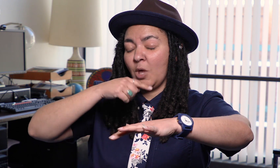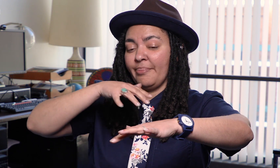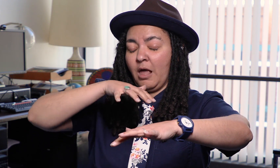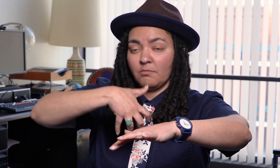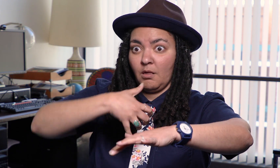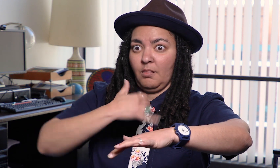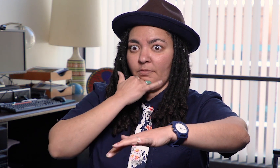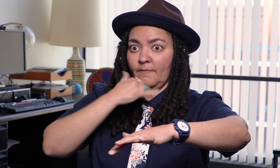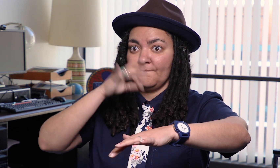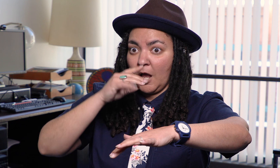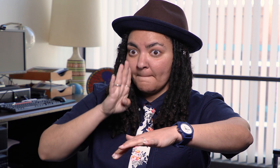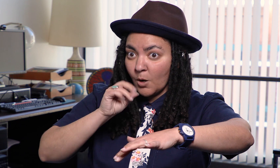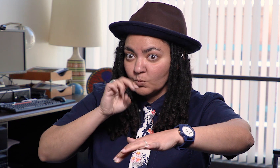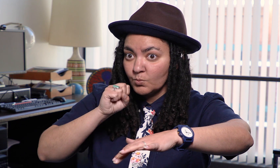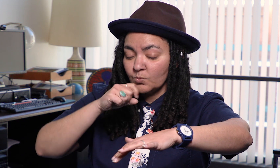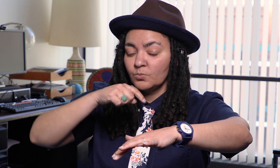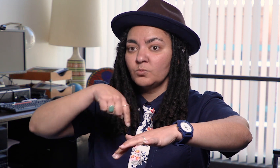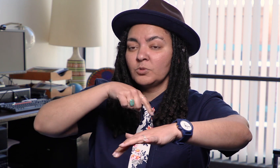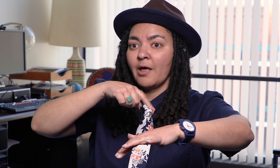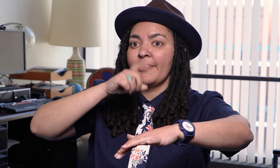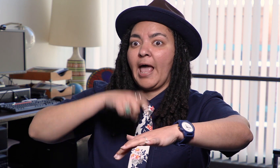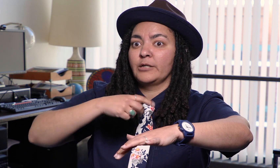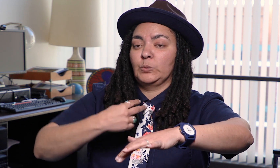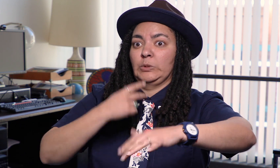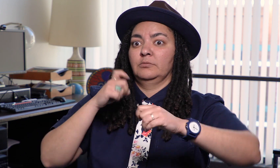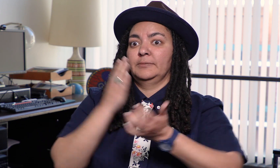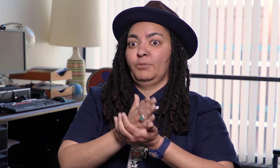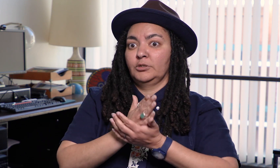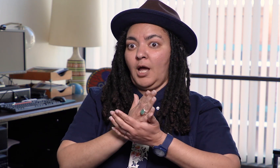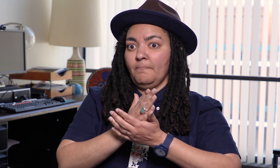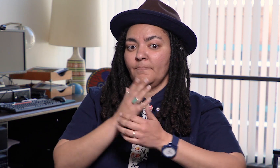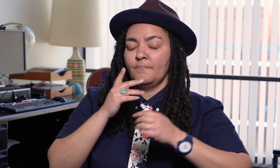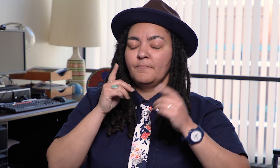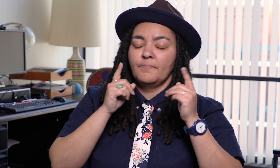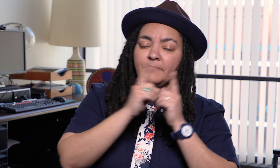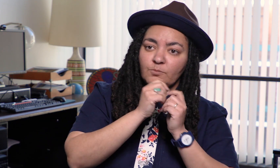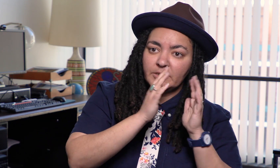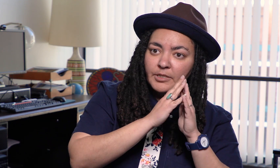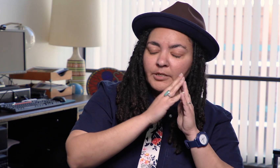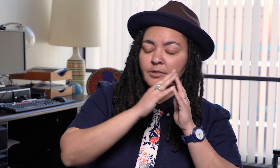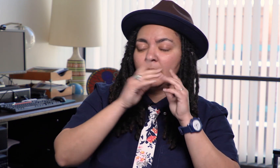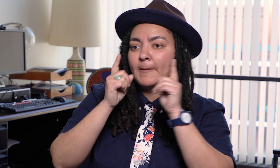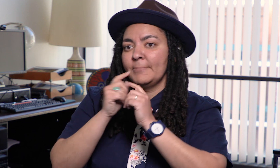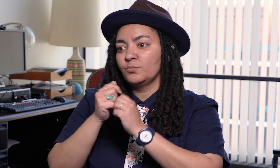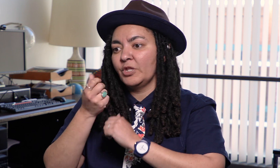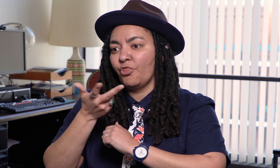As they were digging to build, they happened upon some bones. They had to put a full stop to their work, meet with the city